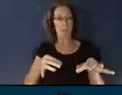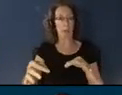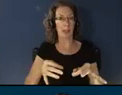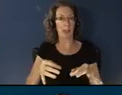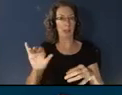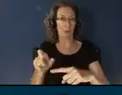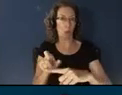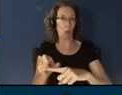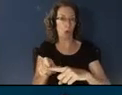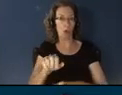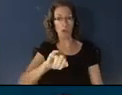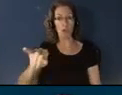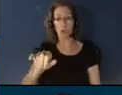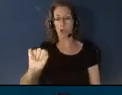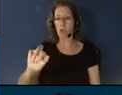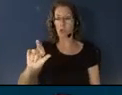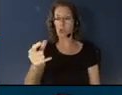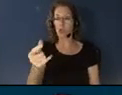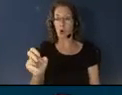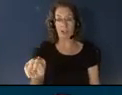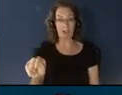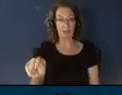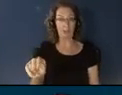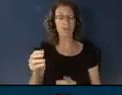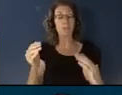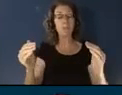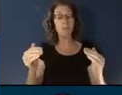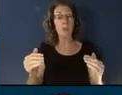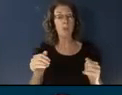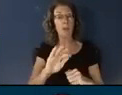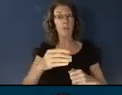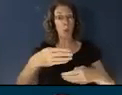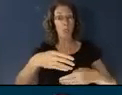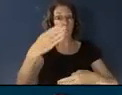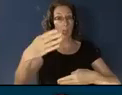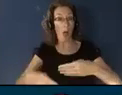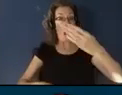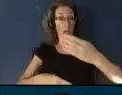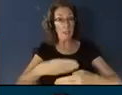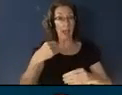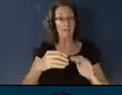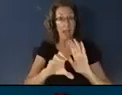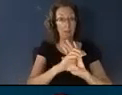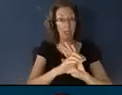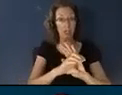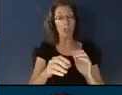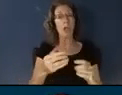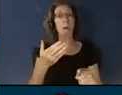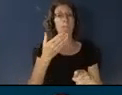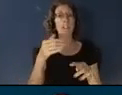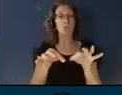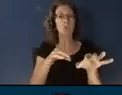about. When you have images within your slideshow, please describe them um just want to know what's